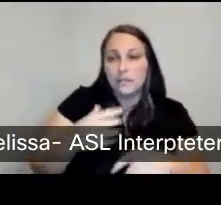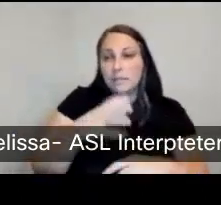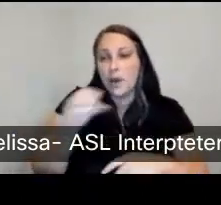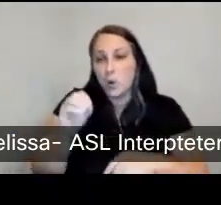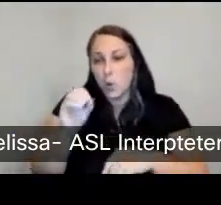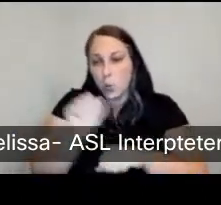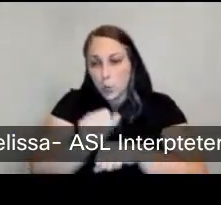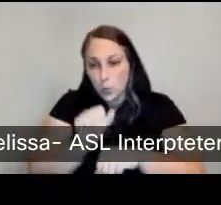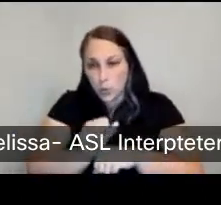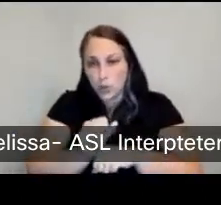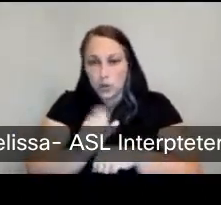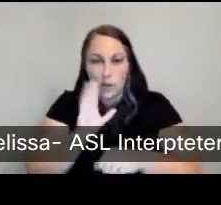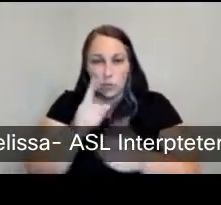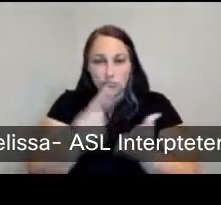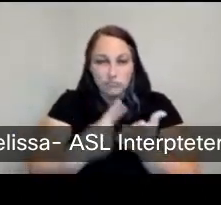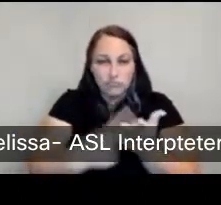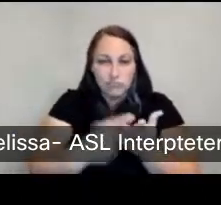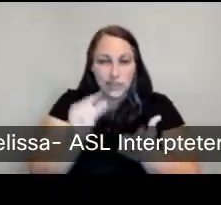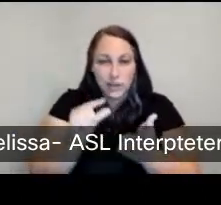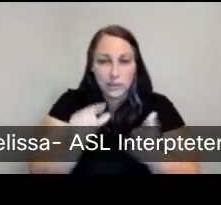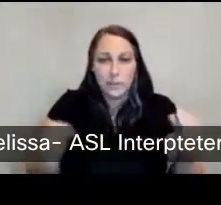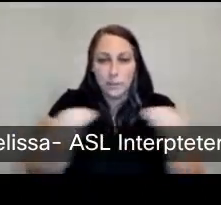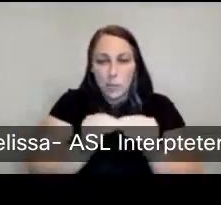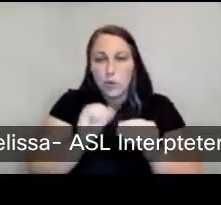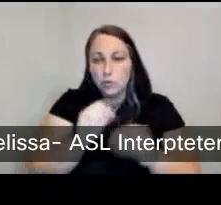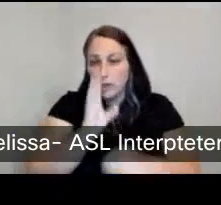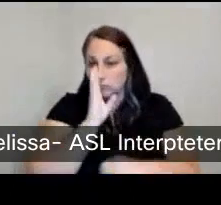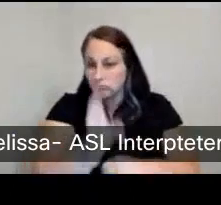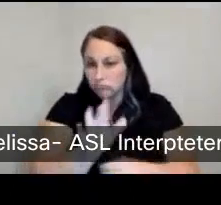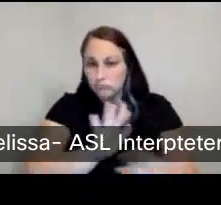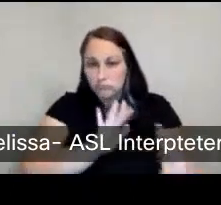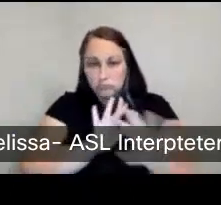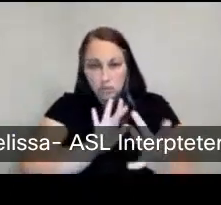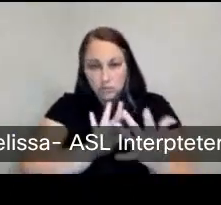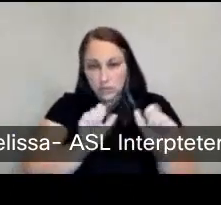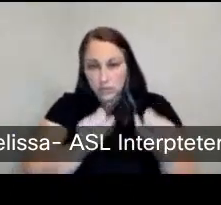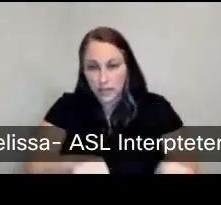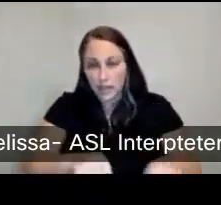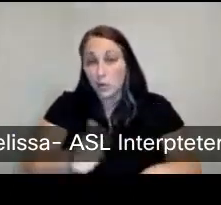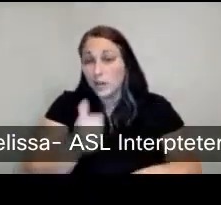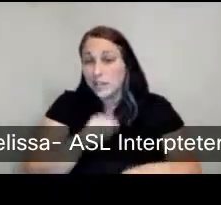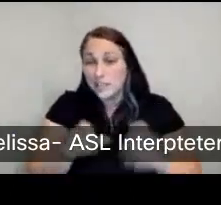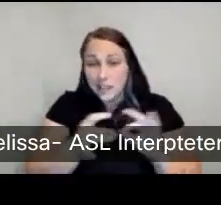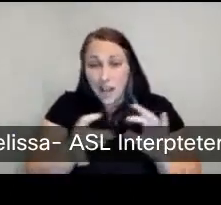to to that where you can contact us directly as well as provide any comment at any time